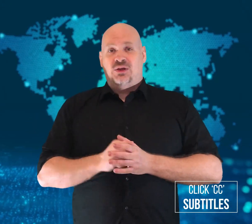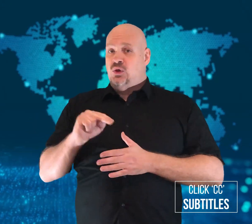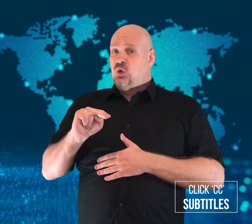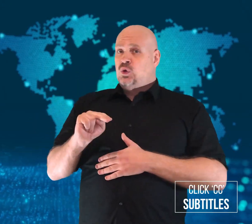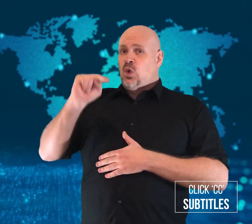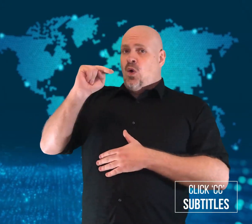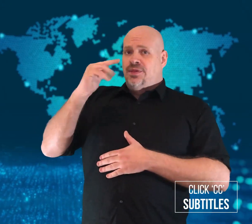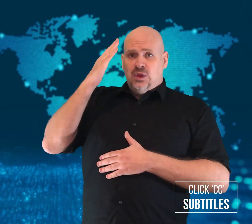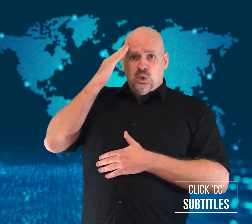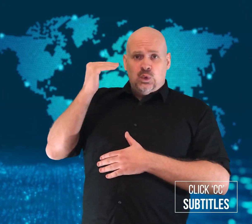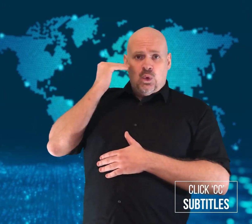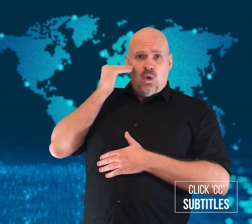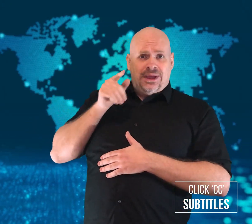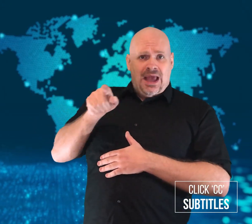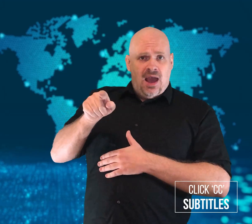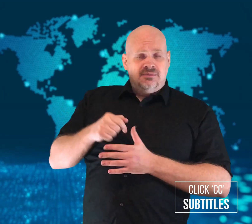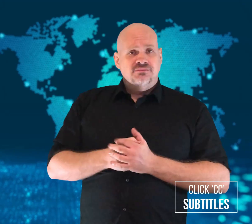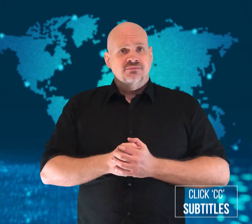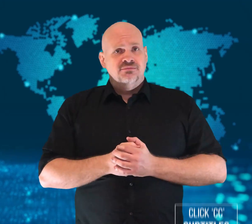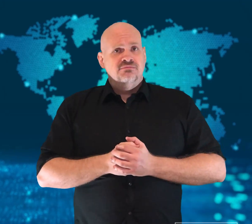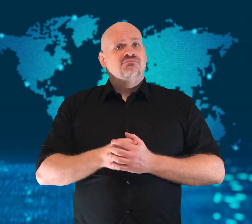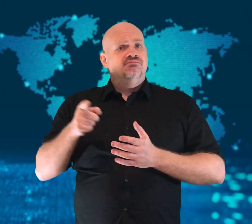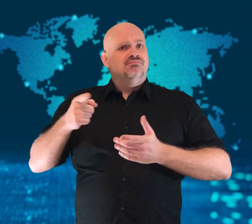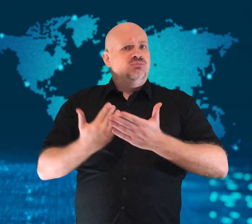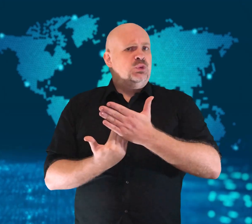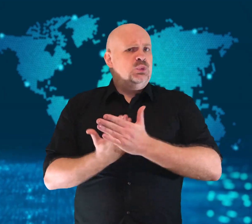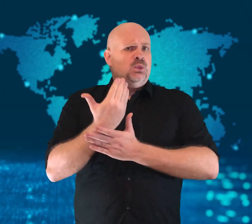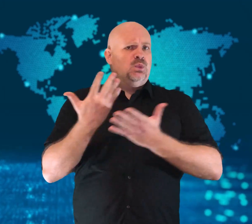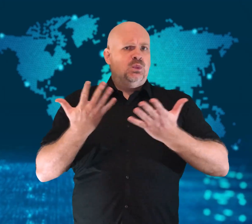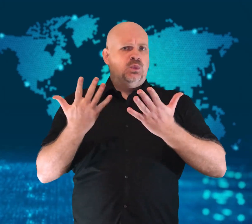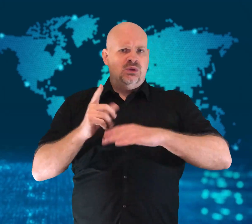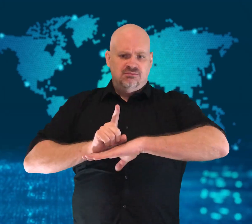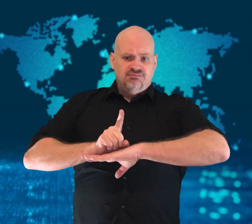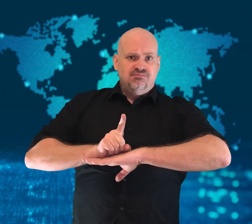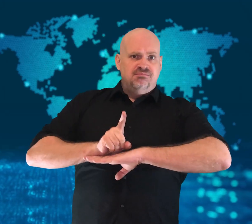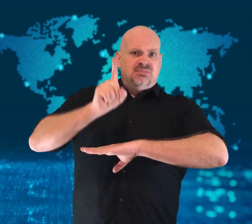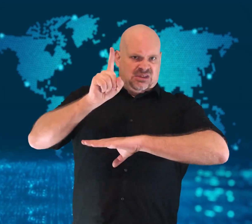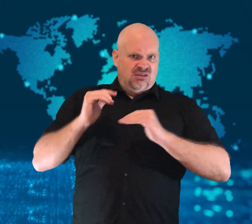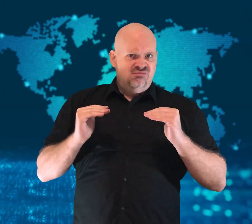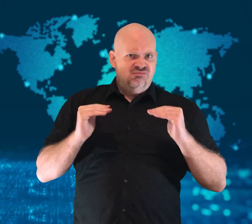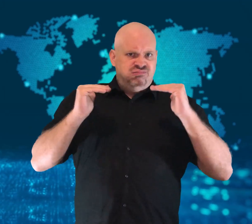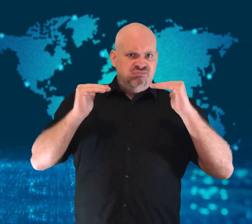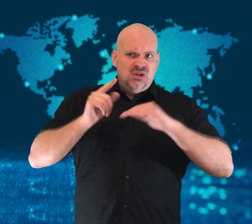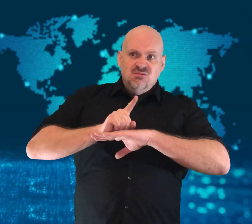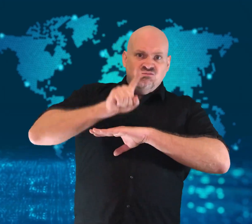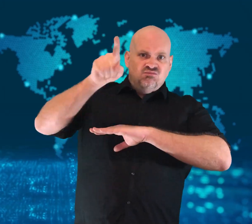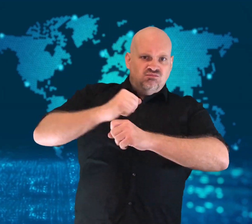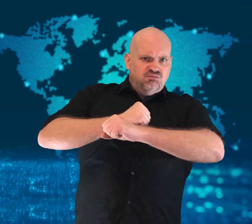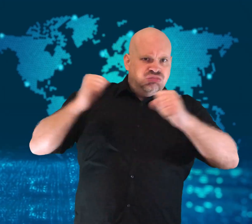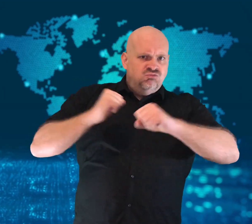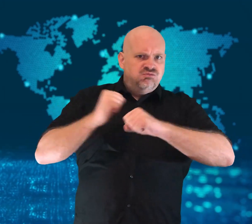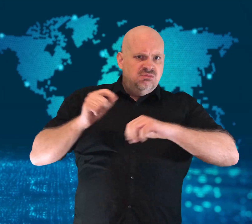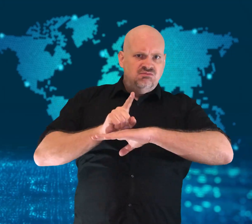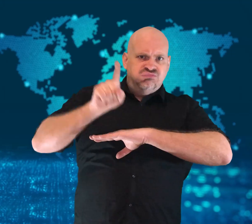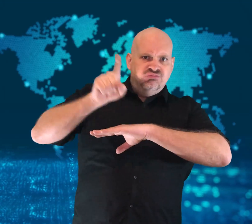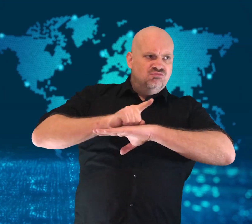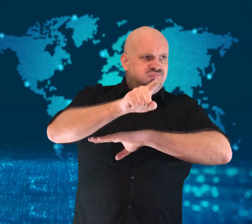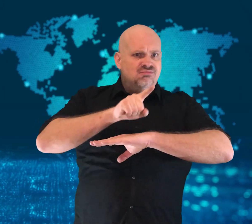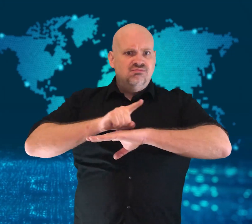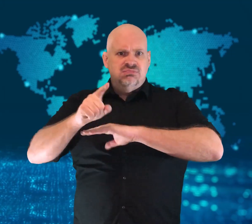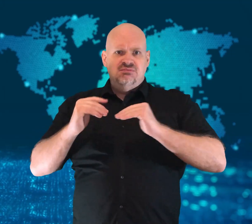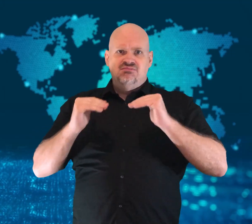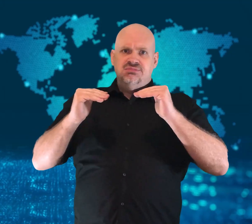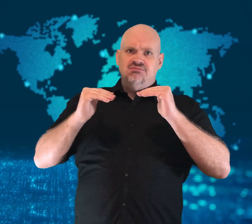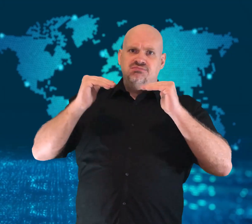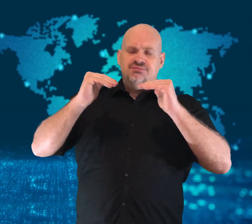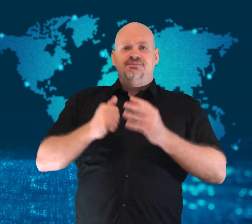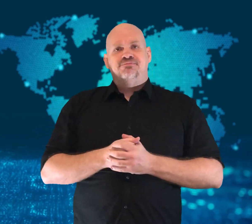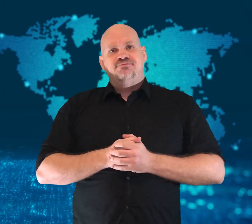Advanced missiles